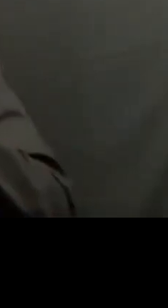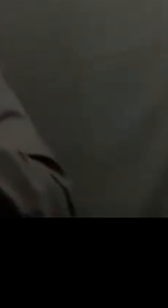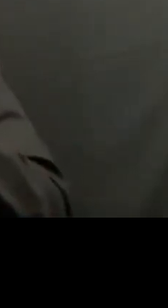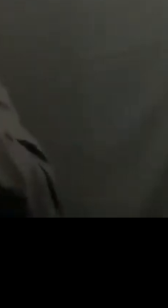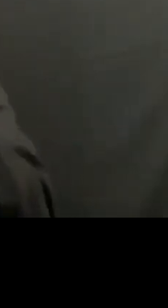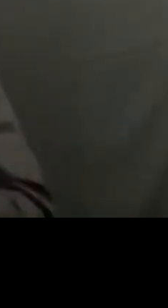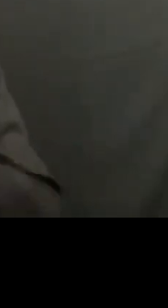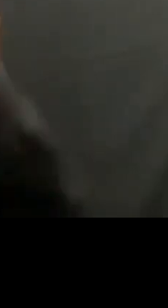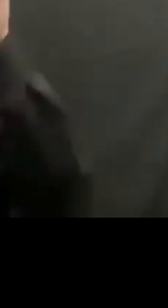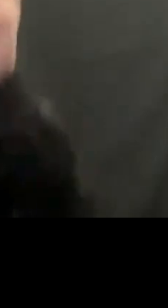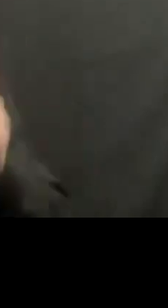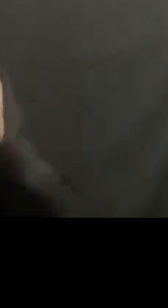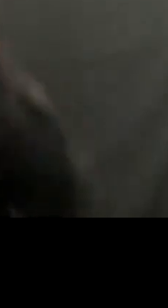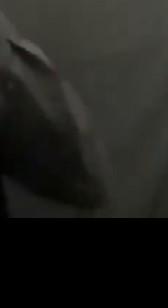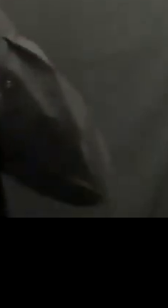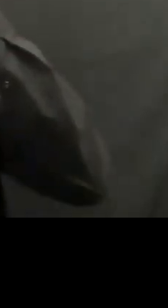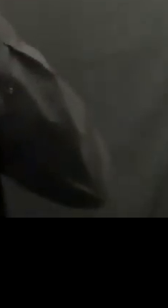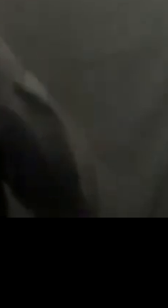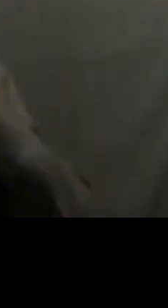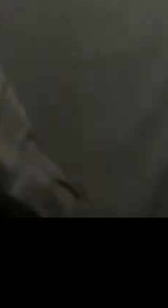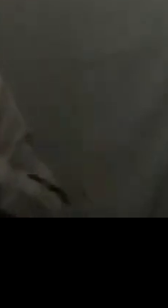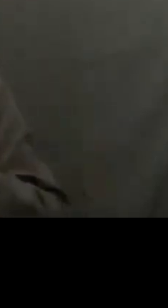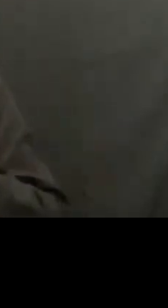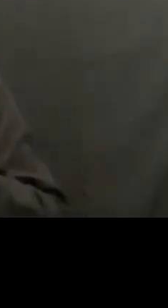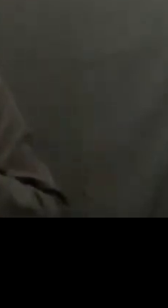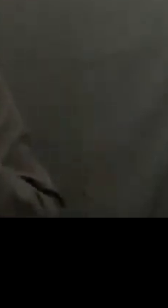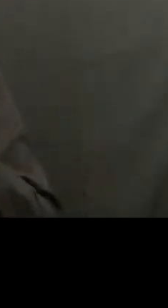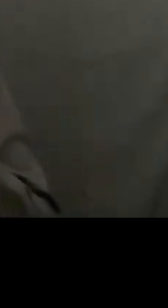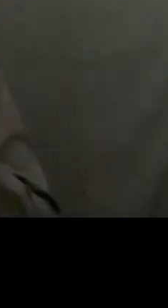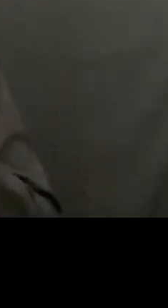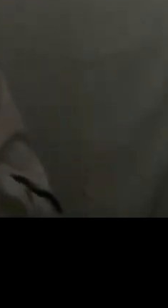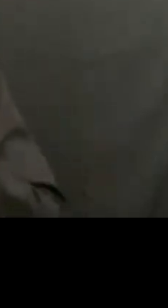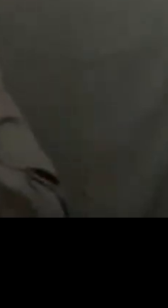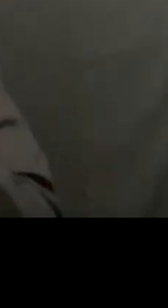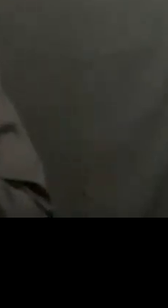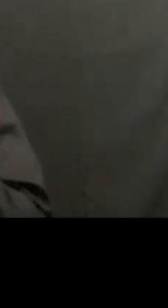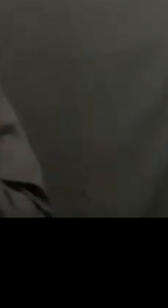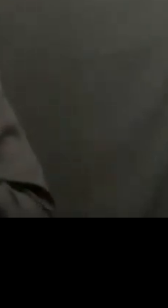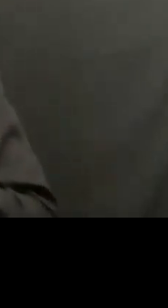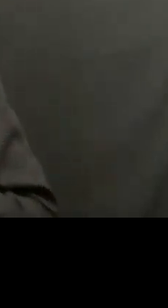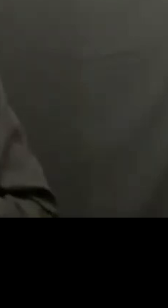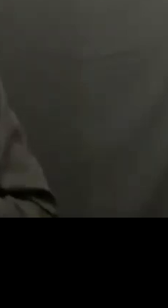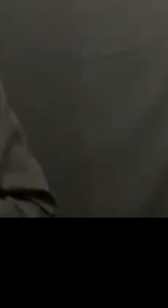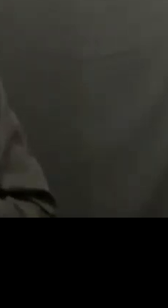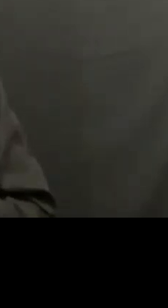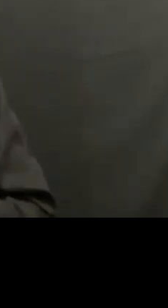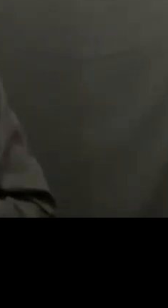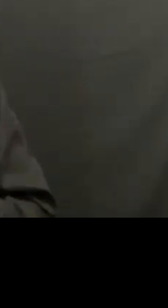So if you do, say, procurement might have a training for Procurement 101 or something related to that, make